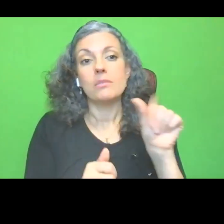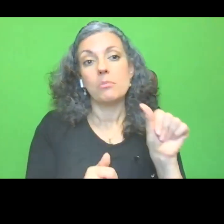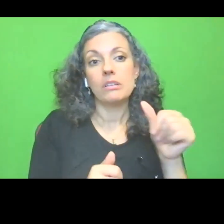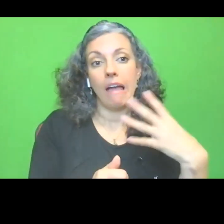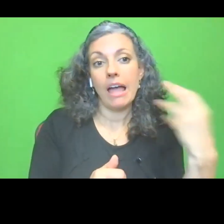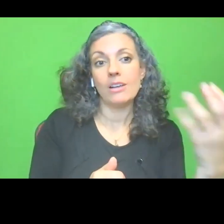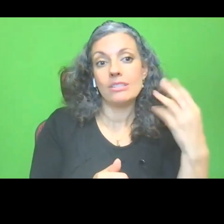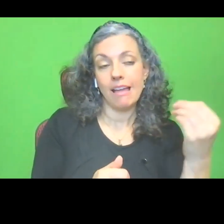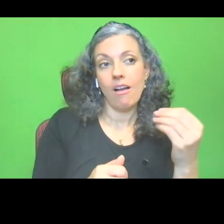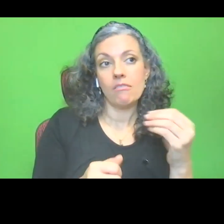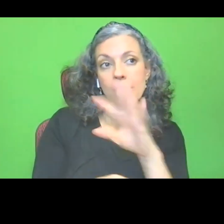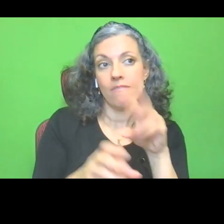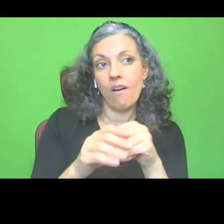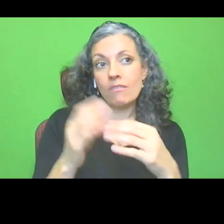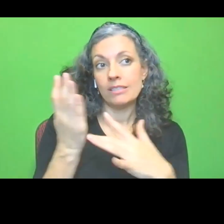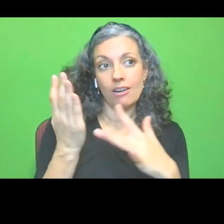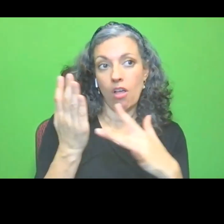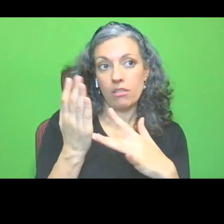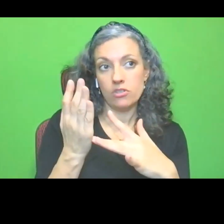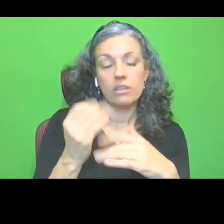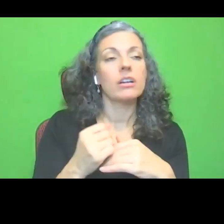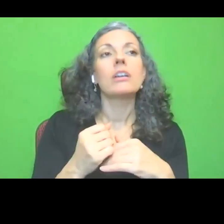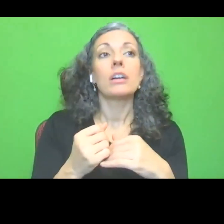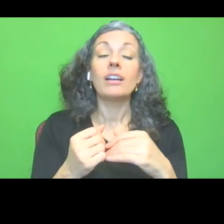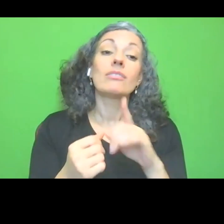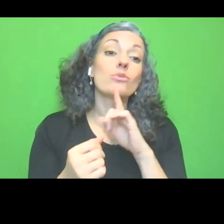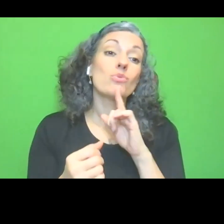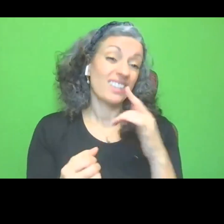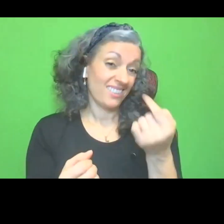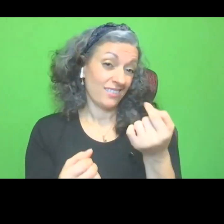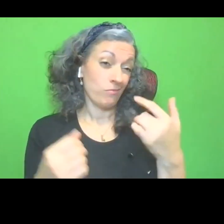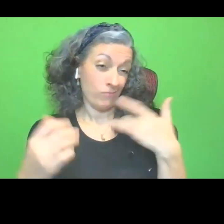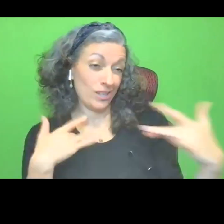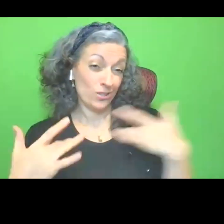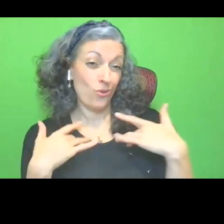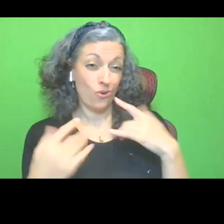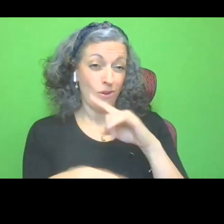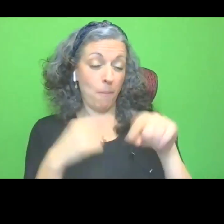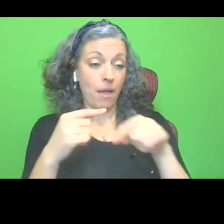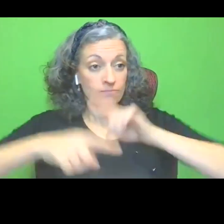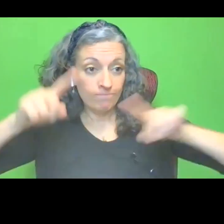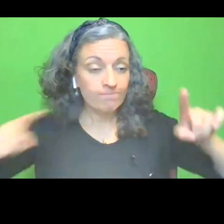of technology, there is a little bit of concern about the number of diversity, equity, and inclusion